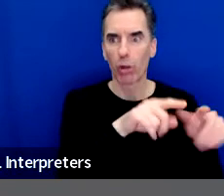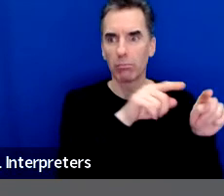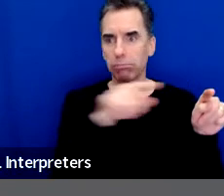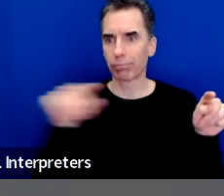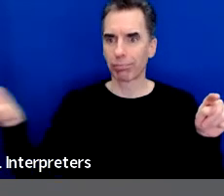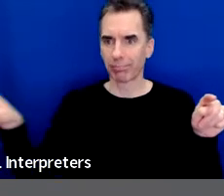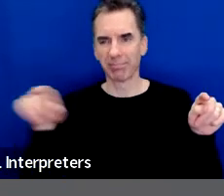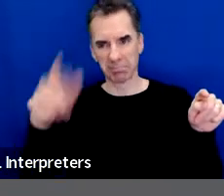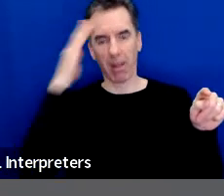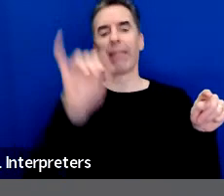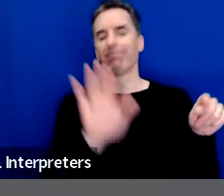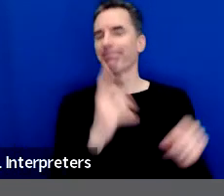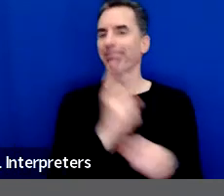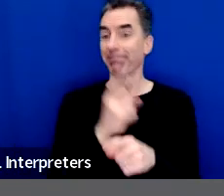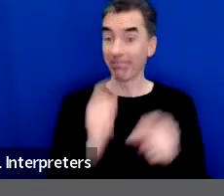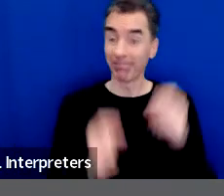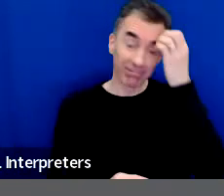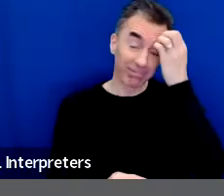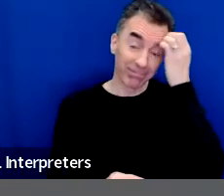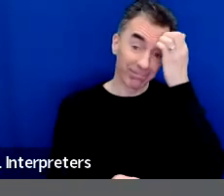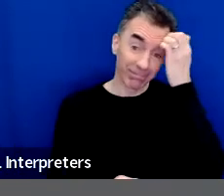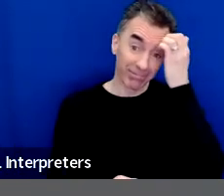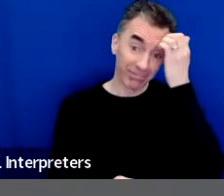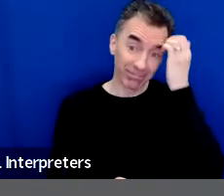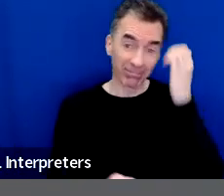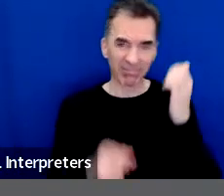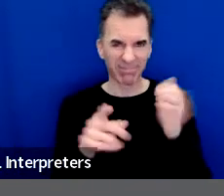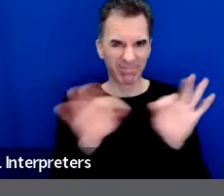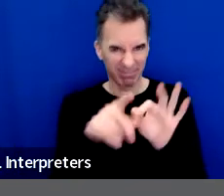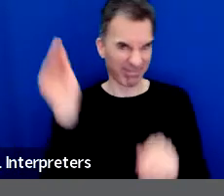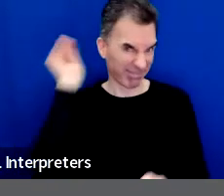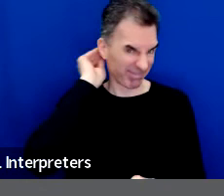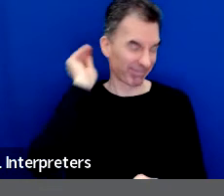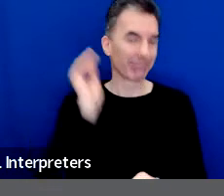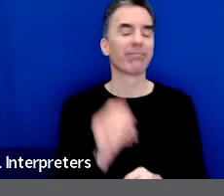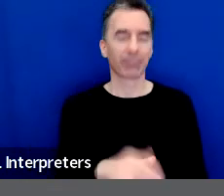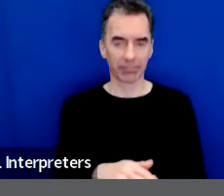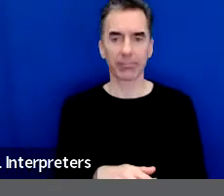So just, just so just so you all know, but again, if you have any, any issues